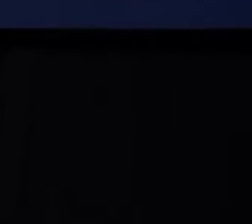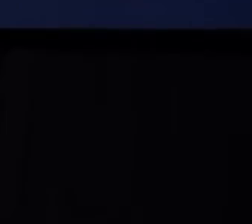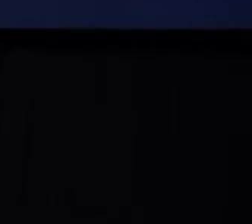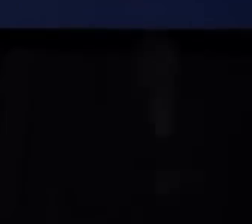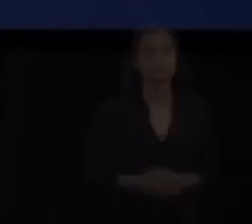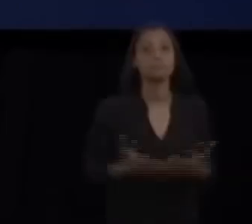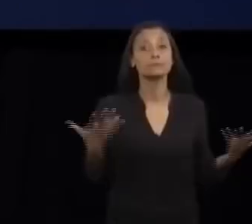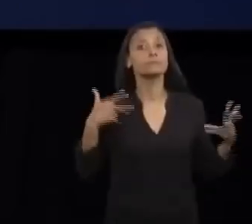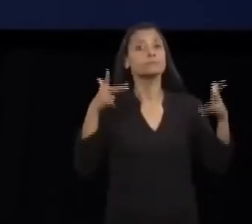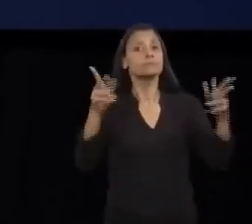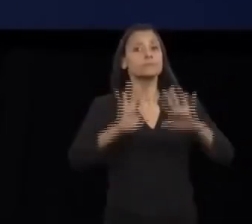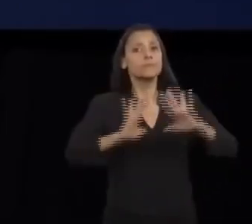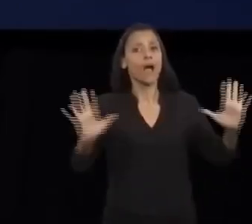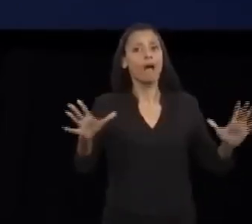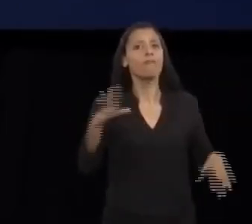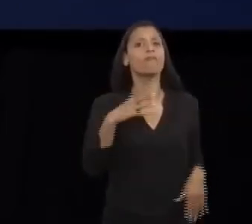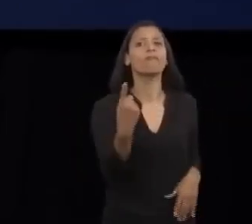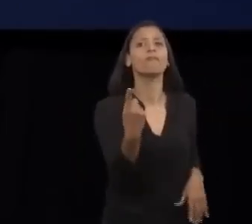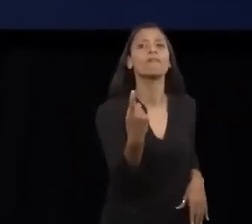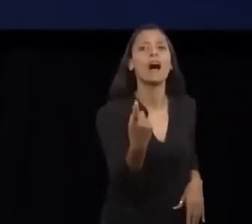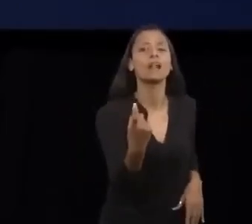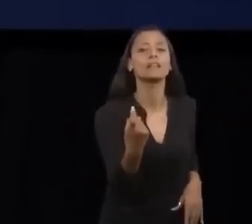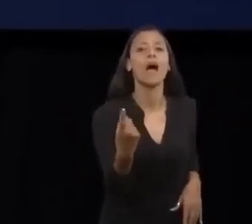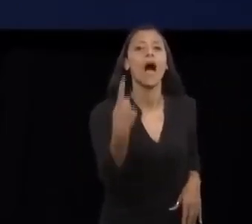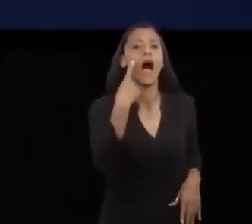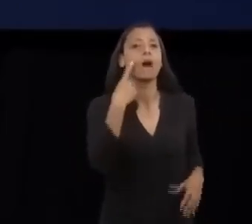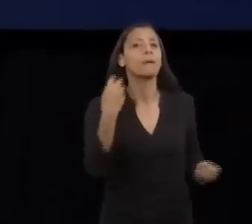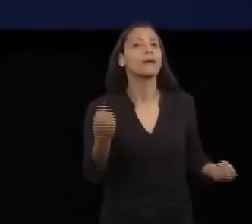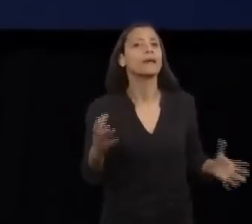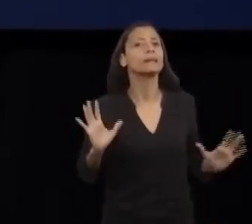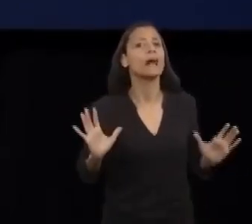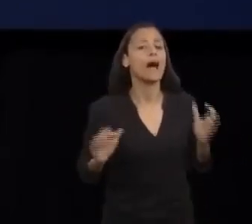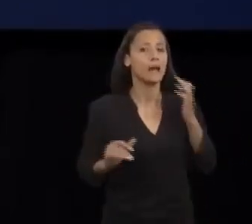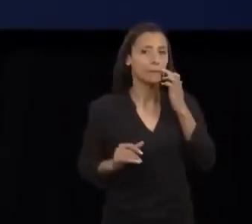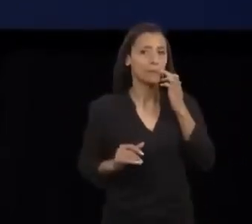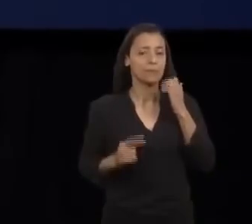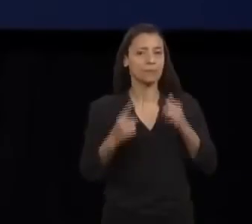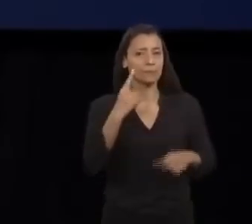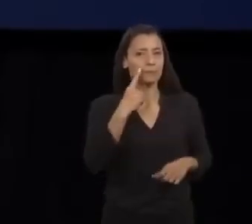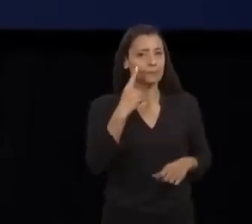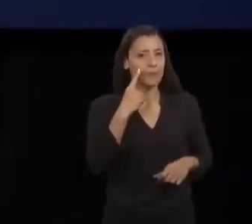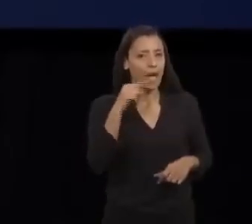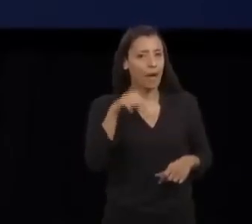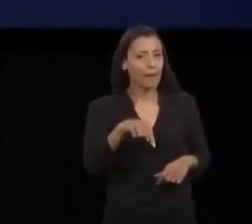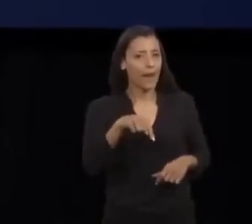it is only now that we see a theoretical scheme to understand